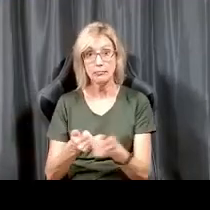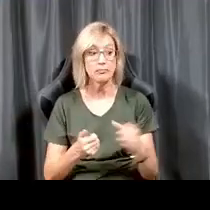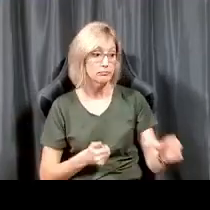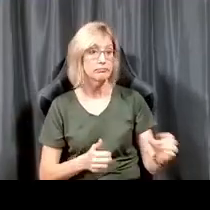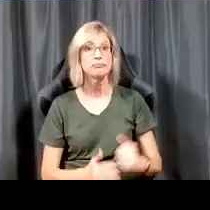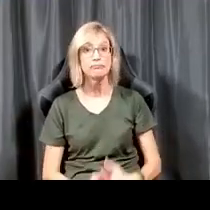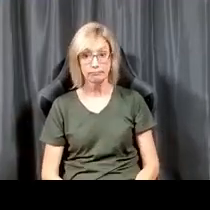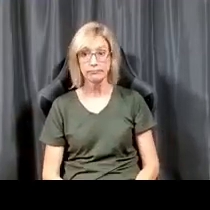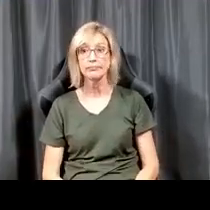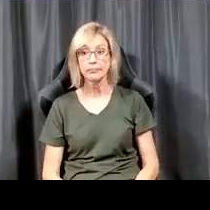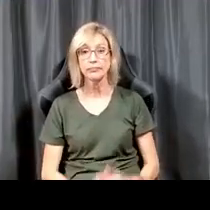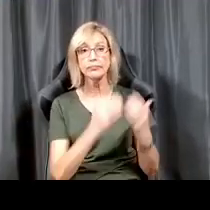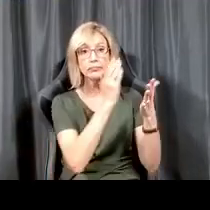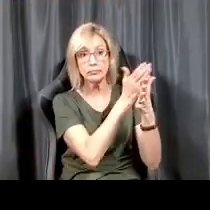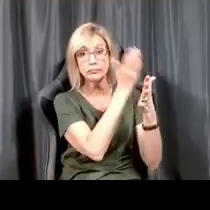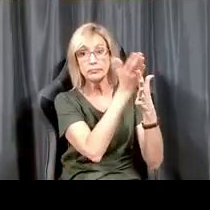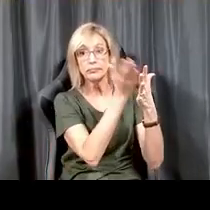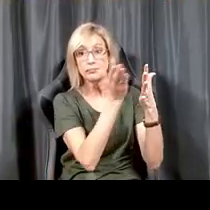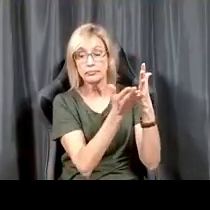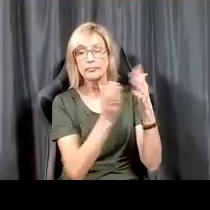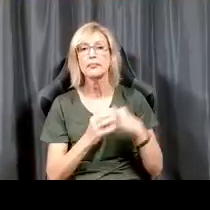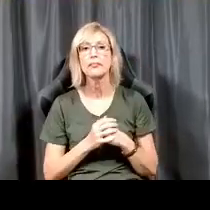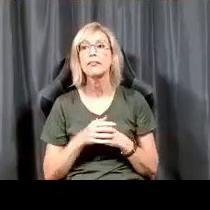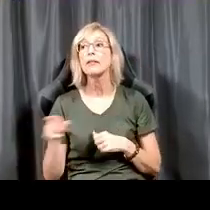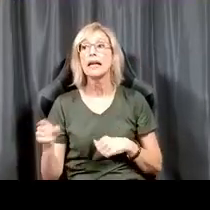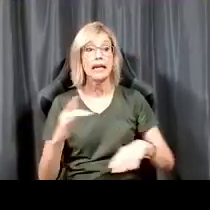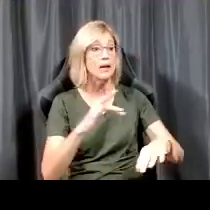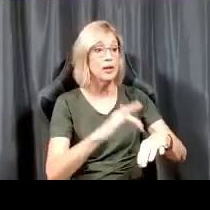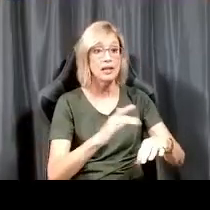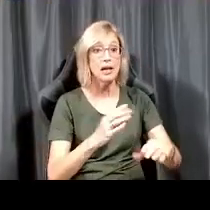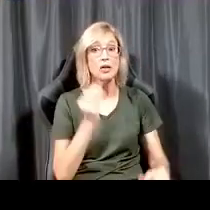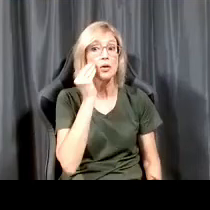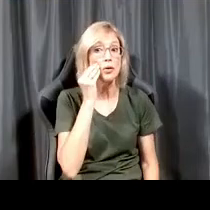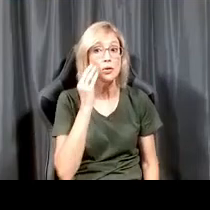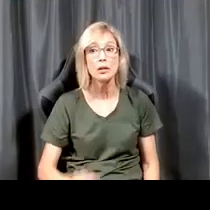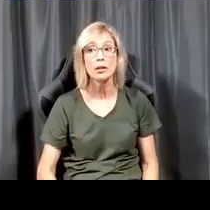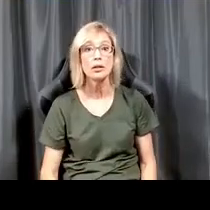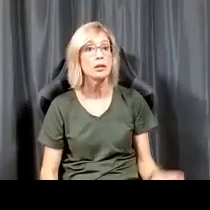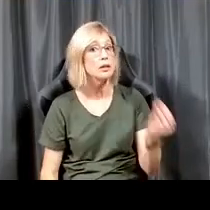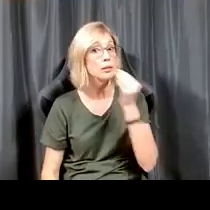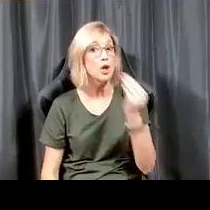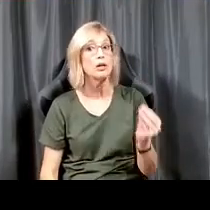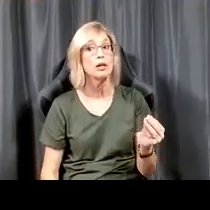We got to the point where he would, when he was touching it with his face, he would pick up the food, and then he got to go throw the